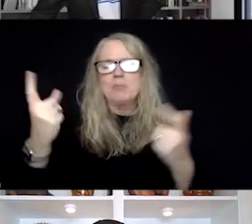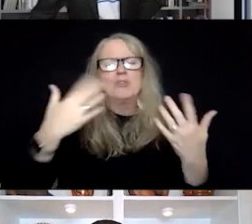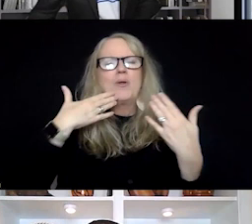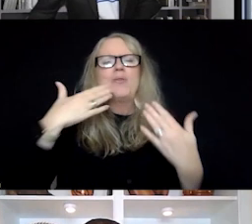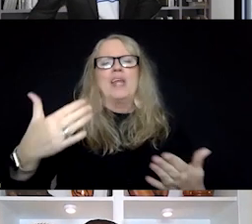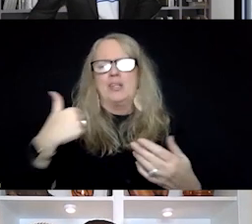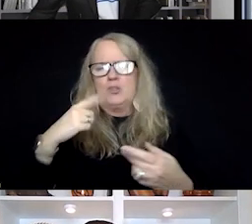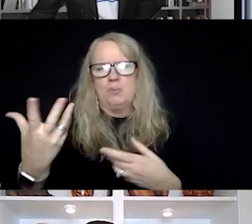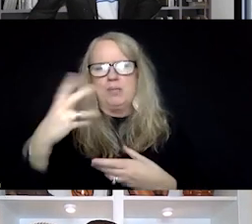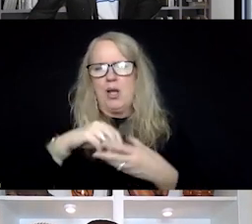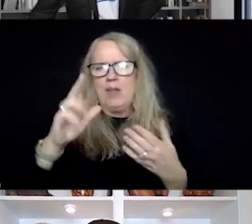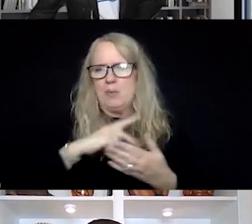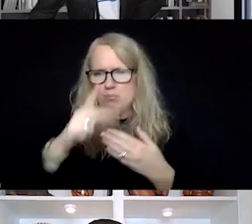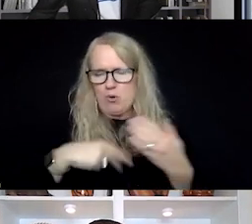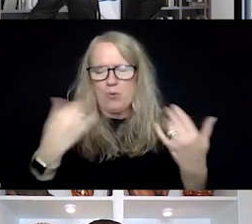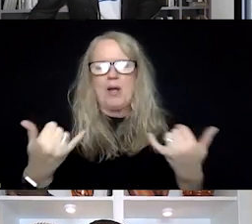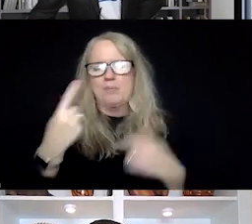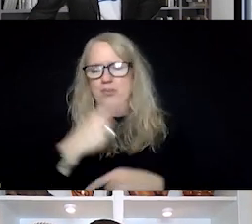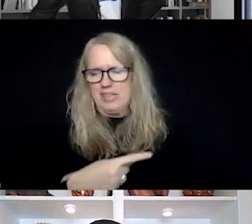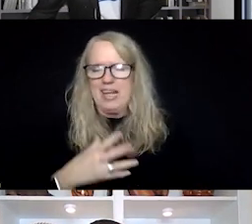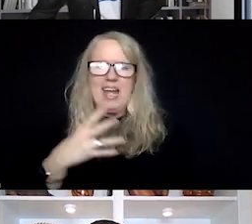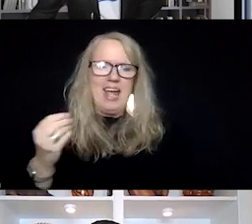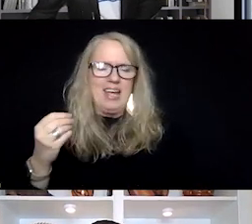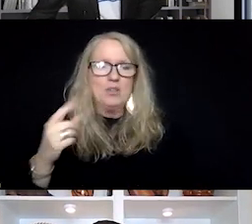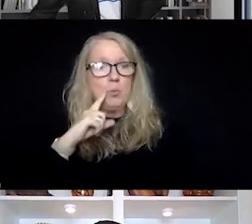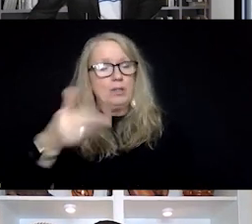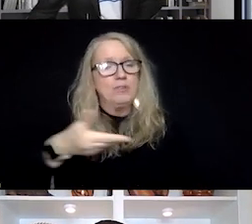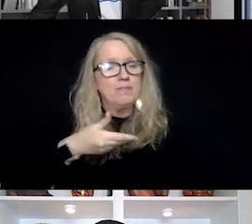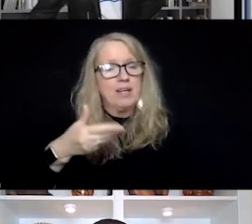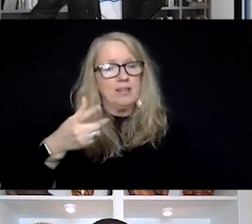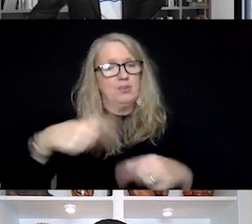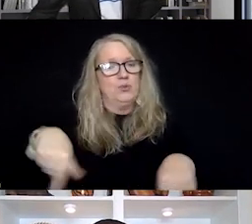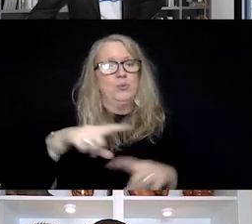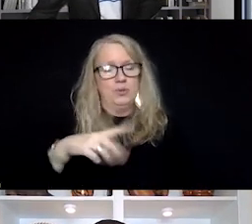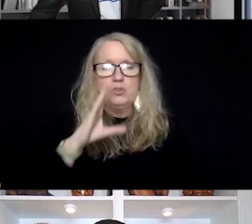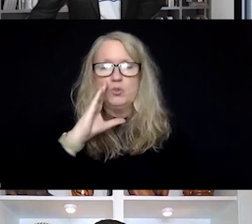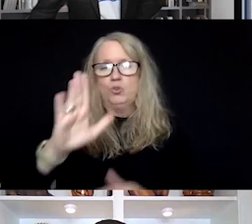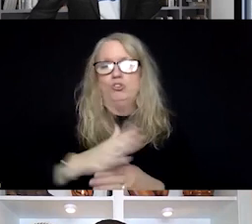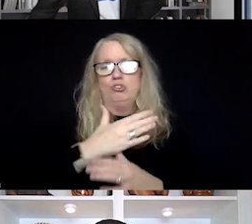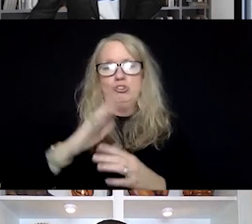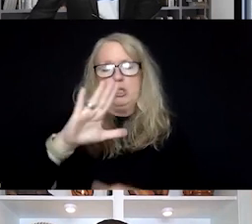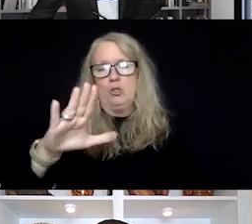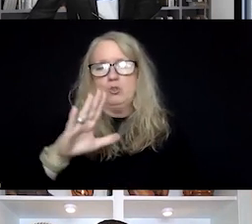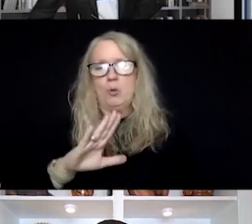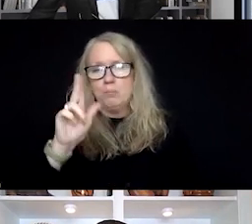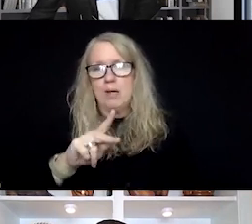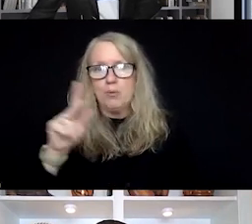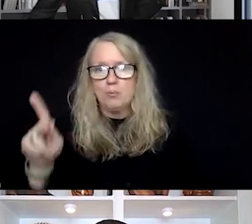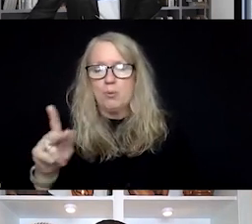ON THE PROGRAM TODAY AND INVITE YOU TO SHARE YOUR POWER POINT AND